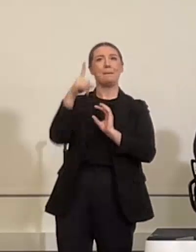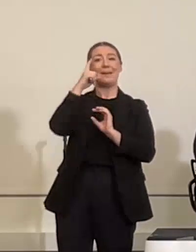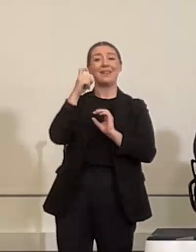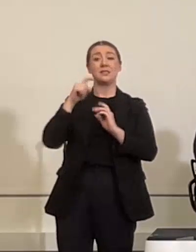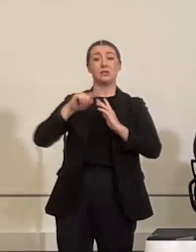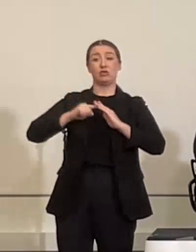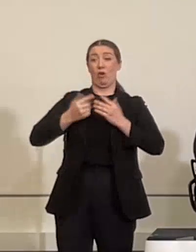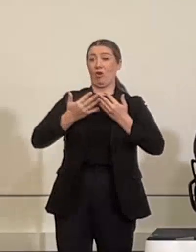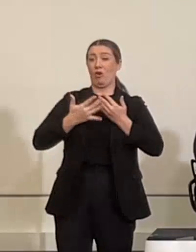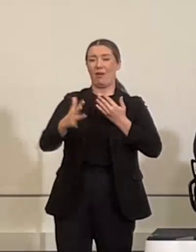them feel like they belong.